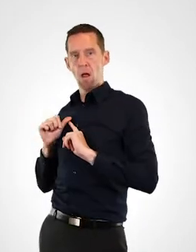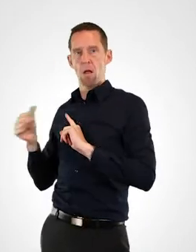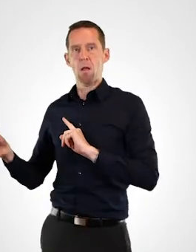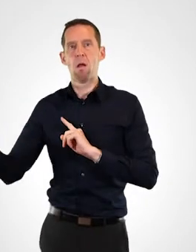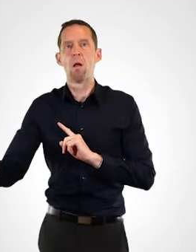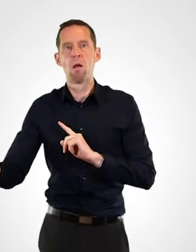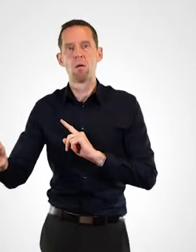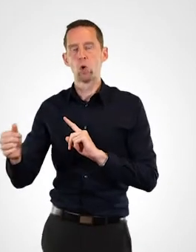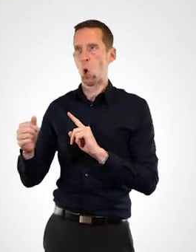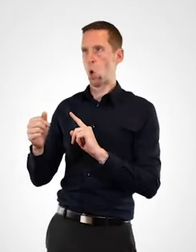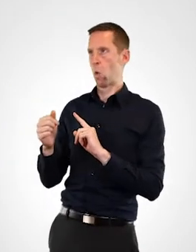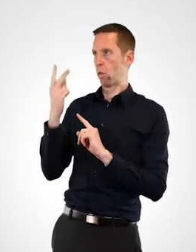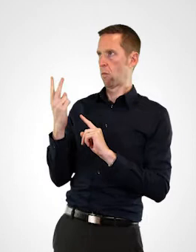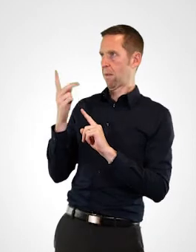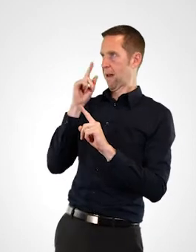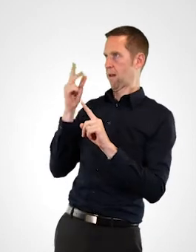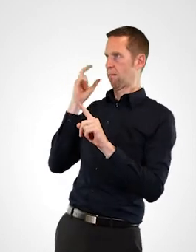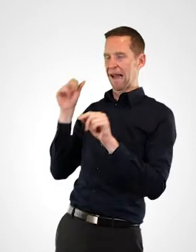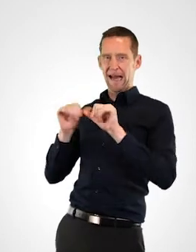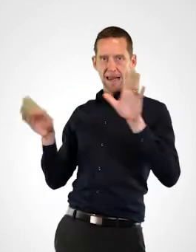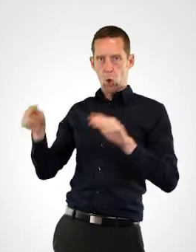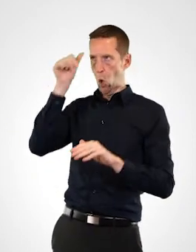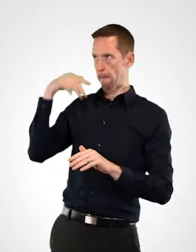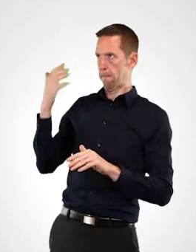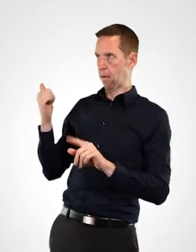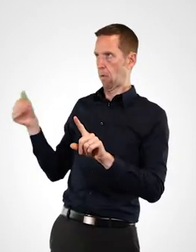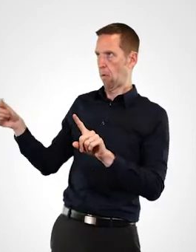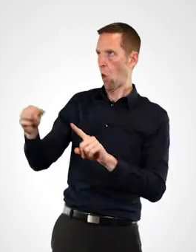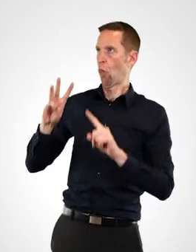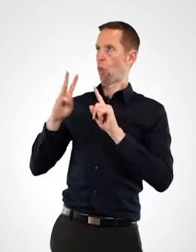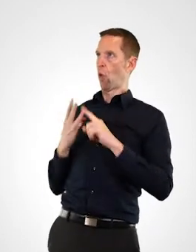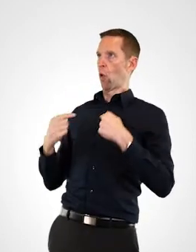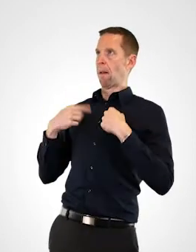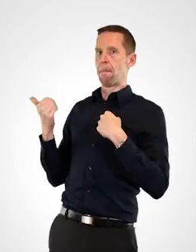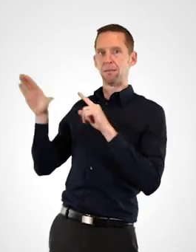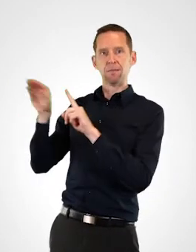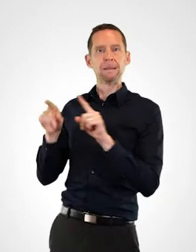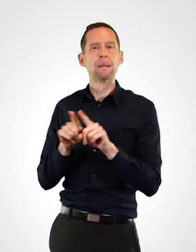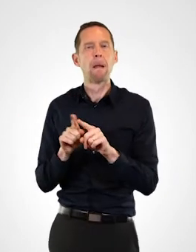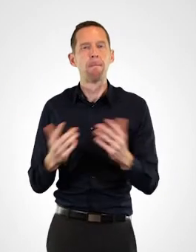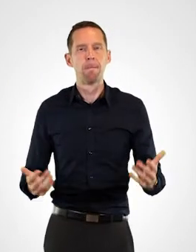I say it, she says it, it's very clear to the child what they are to imitate.